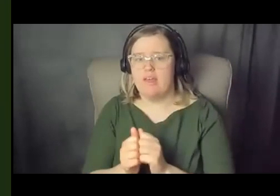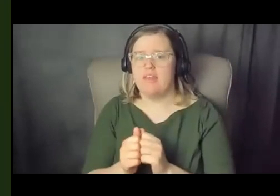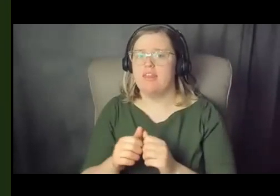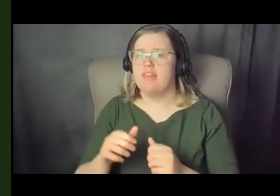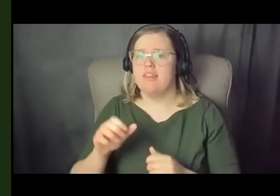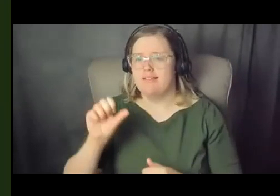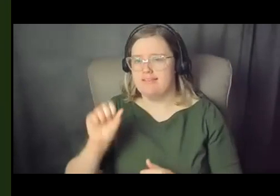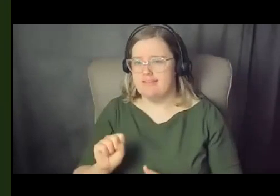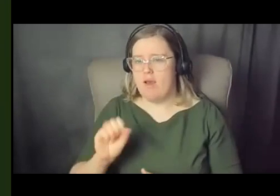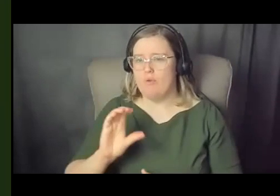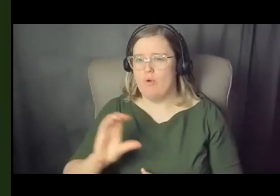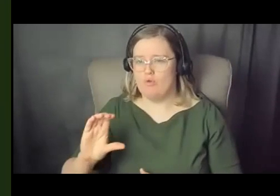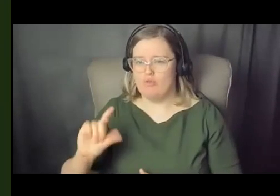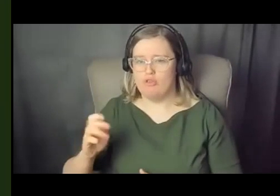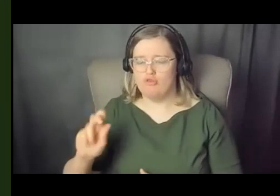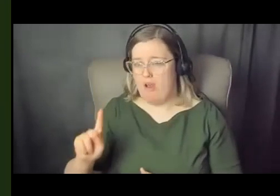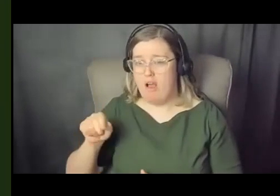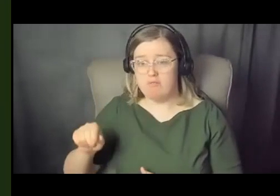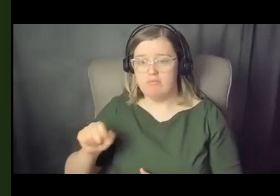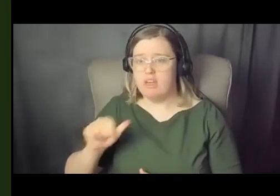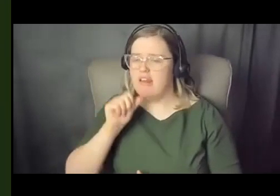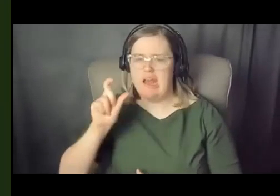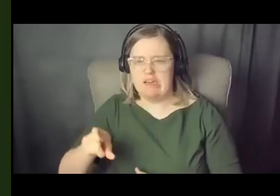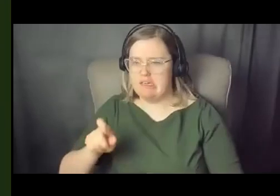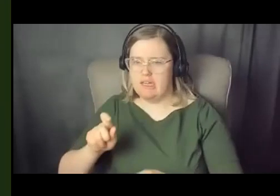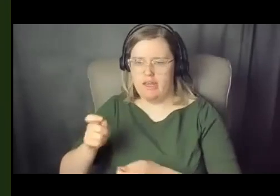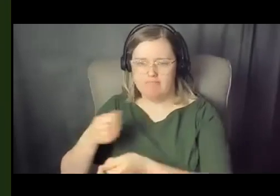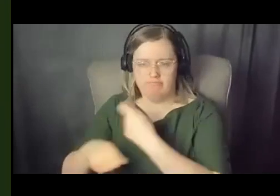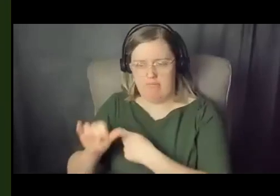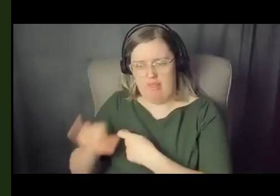Creek trunk, which is here. That does not need to be upsized, we'll be connecting